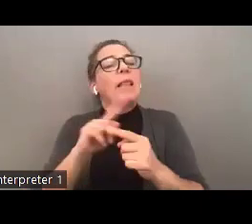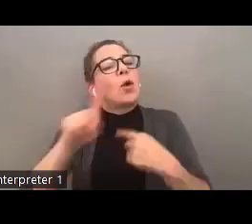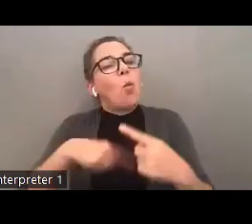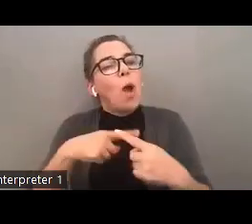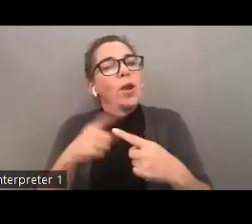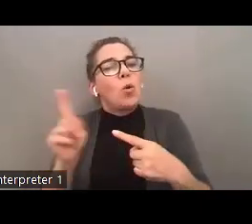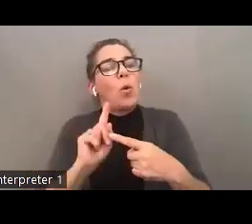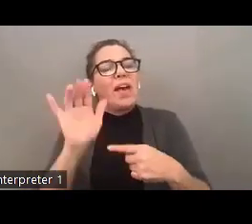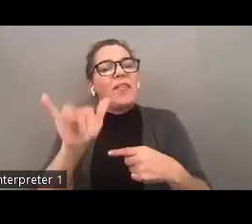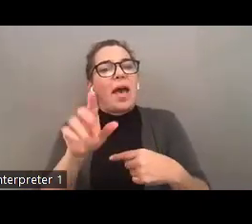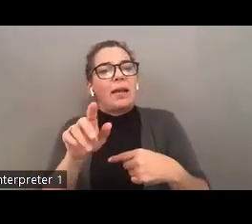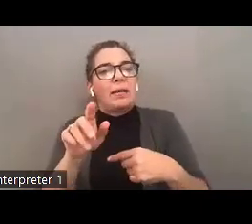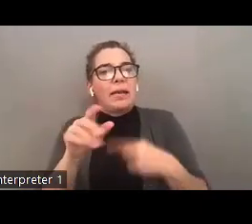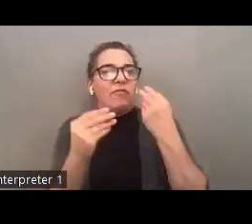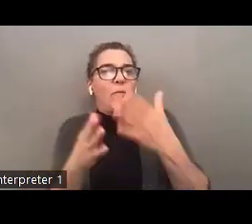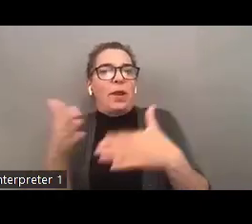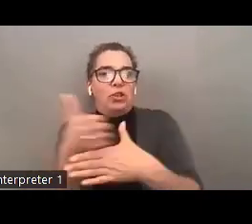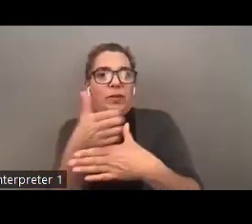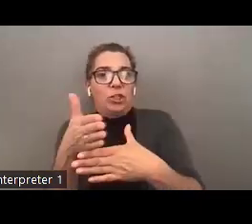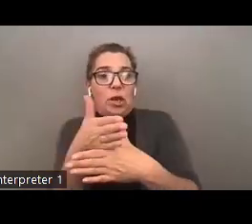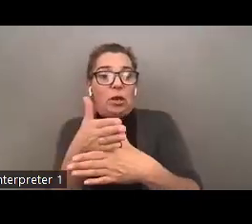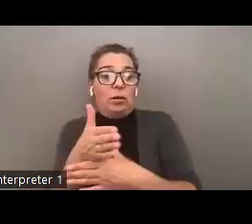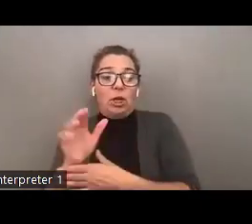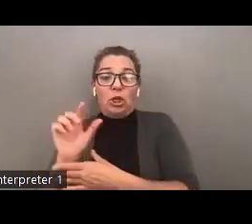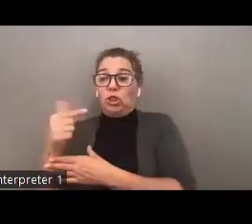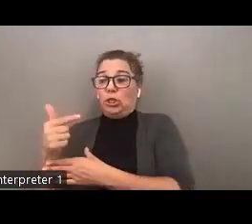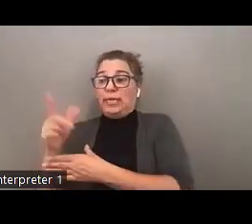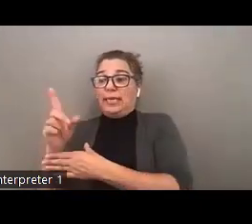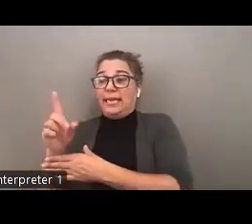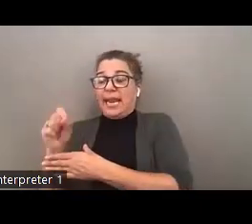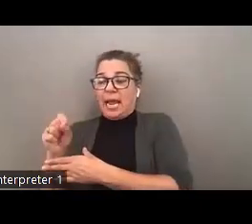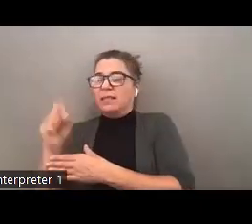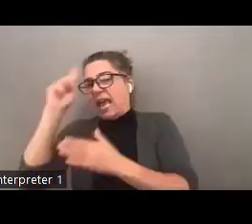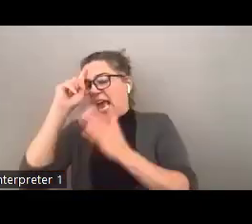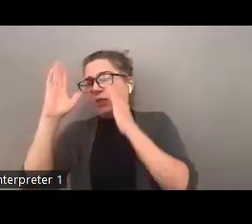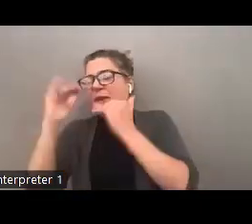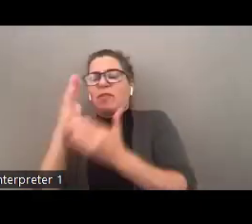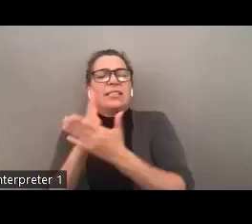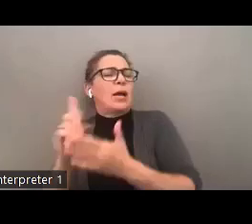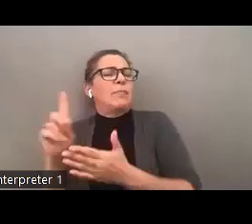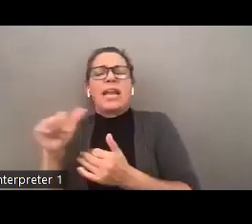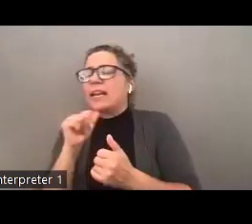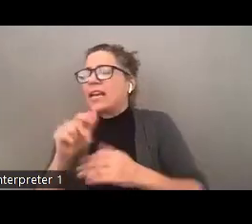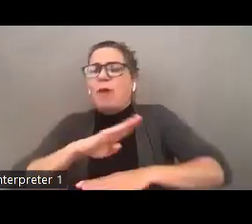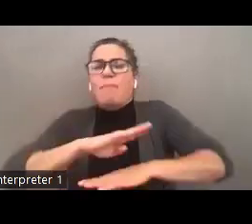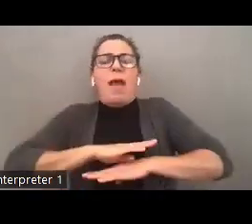I want to note that the GDS policy has expectations for certain data that may not meet the definition of scientific data.